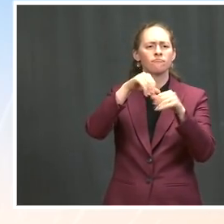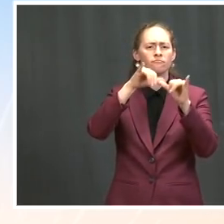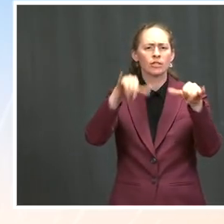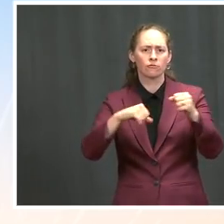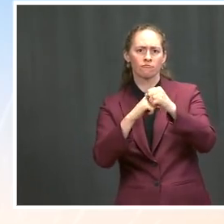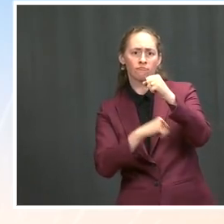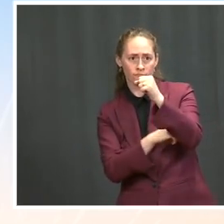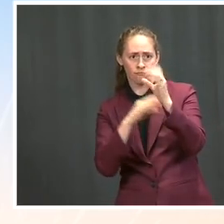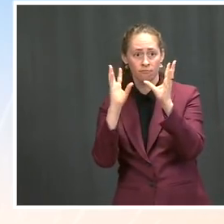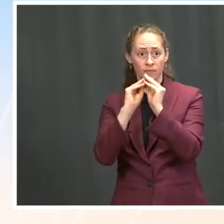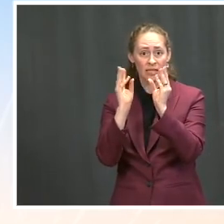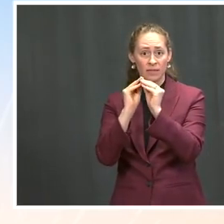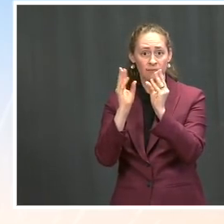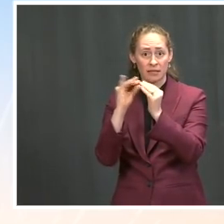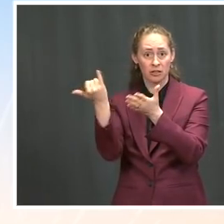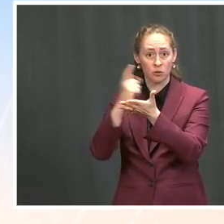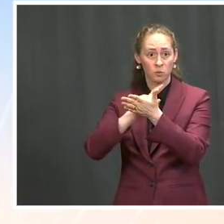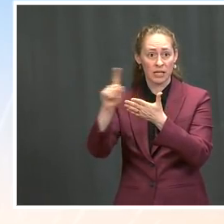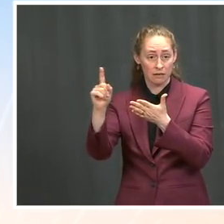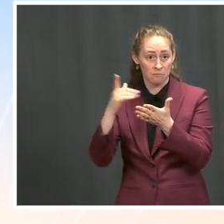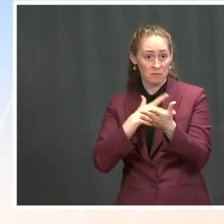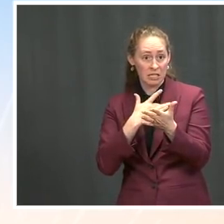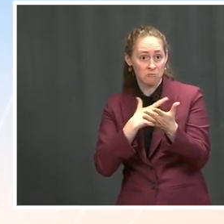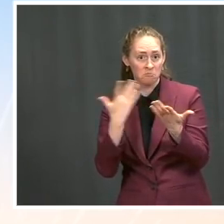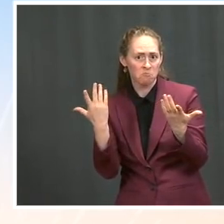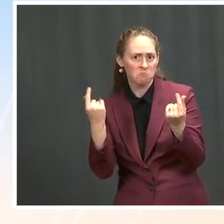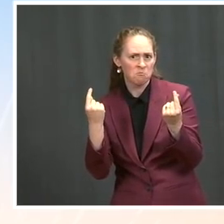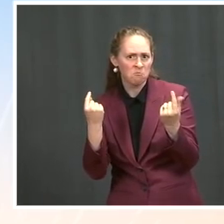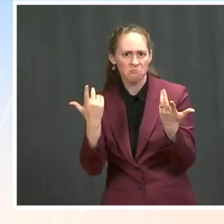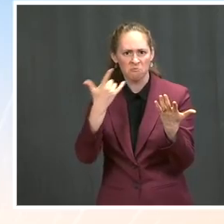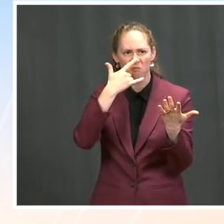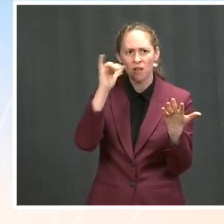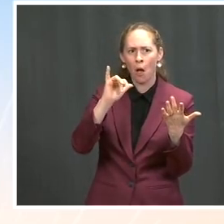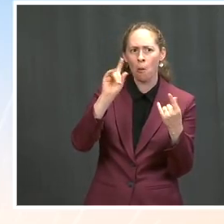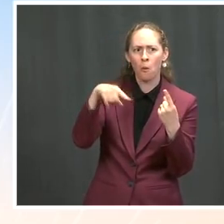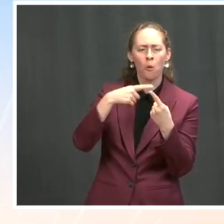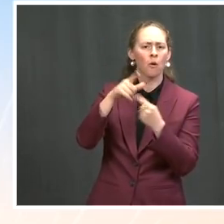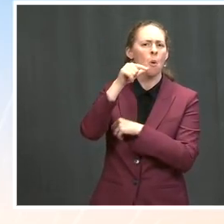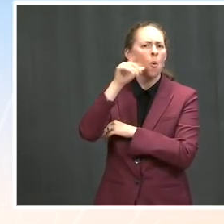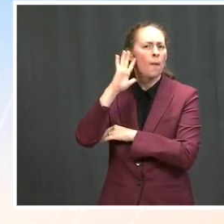Do we have a day or people who would be attending on that yet? Ms. Psaki: It's an excellent question.